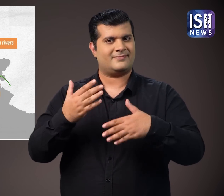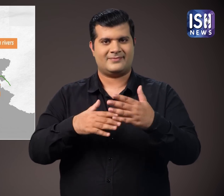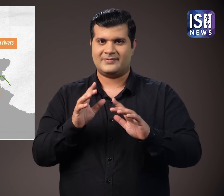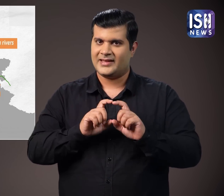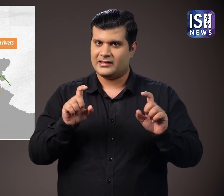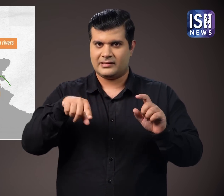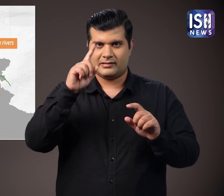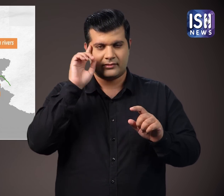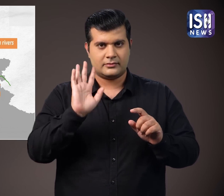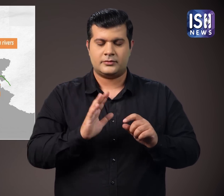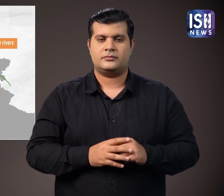This continued on. Hope it's clear.